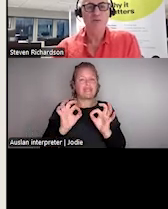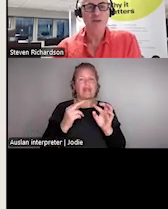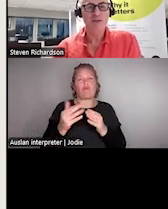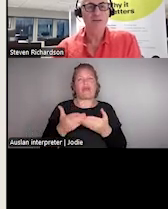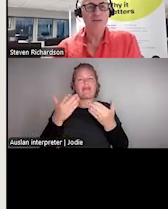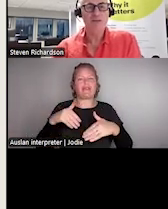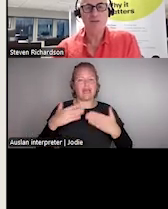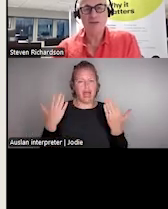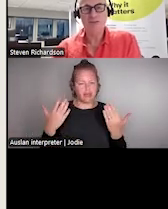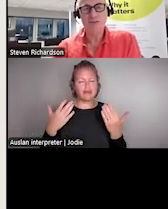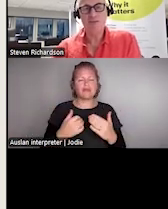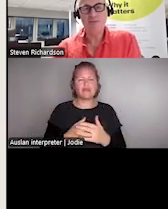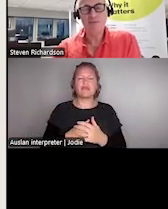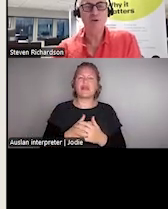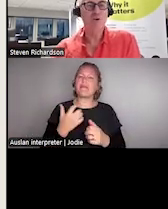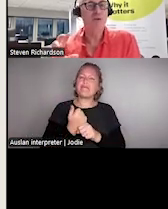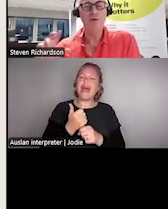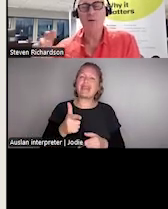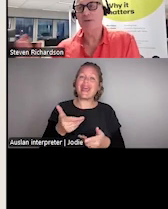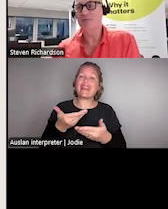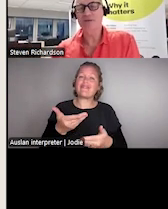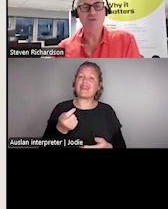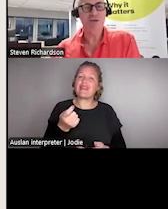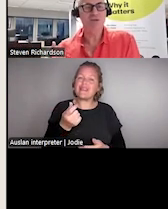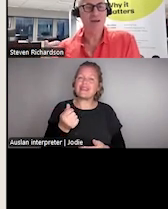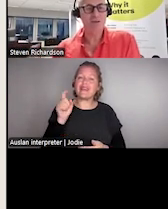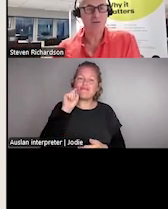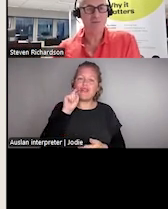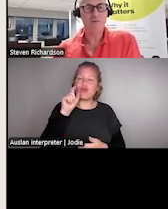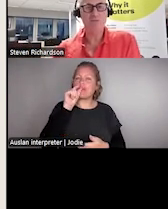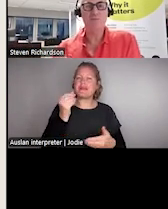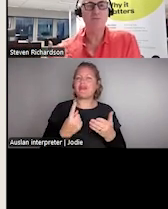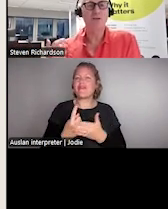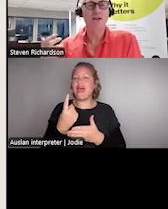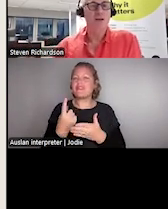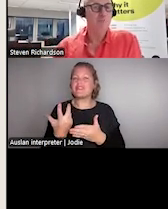need to make giving easy and fun. It might be an event strategy. How are you going to thank people